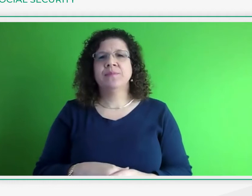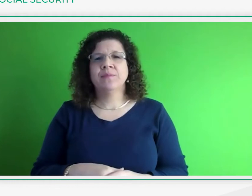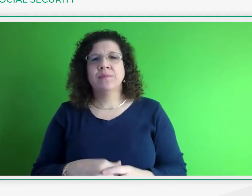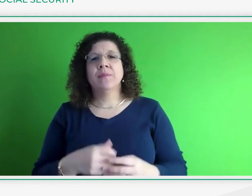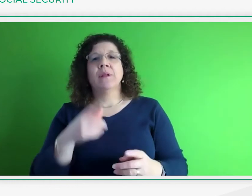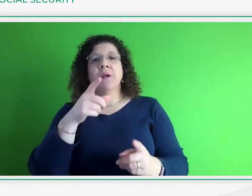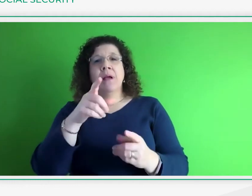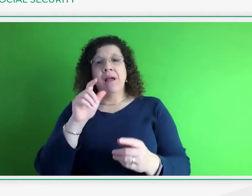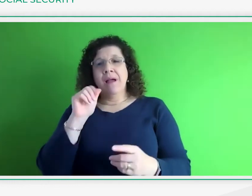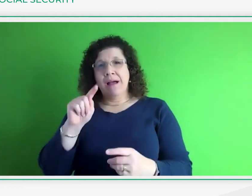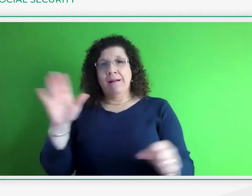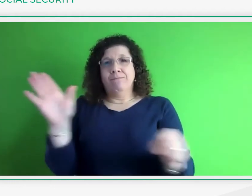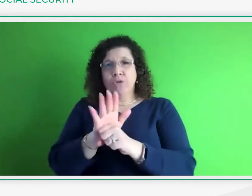Security benefits.